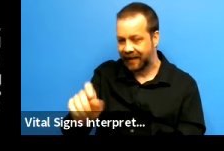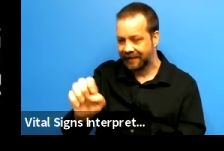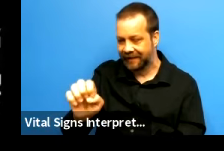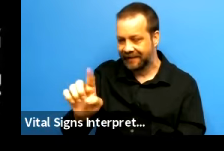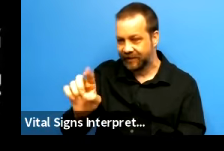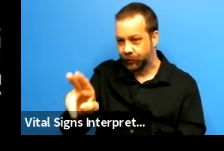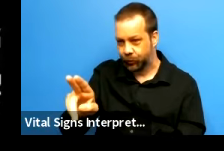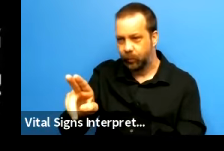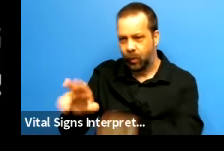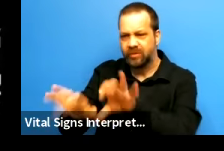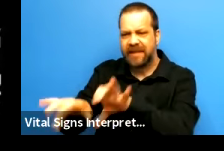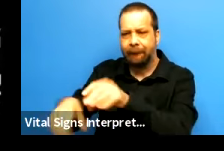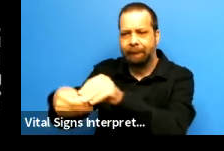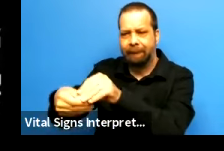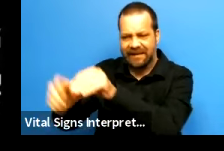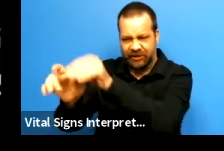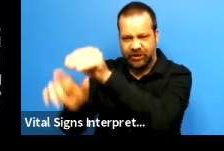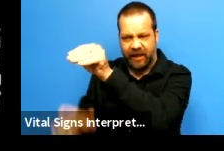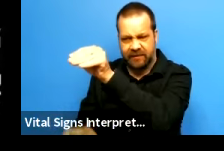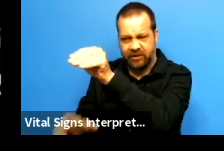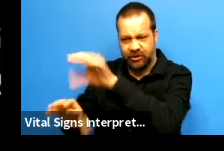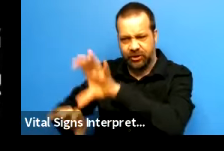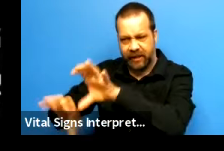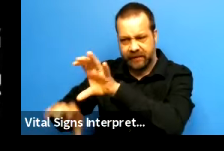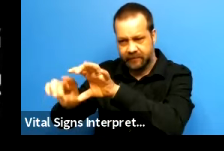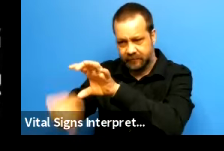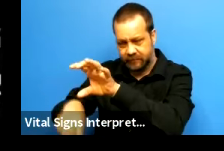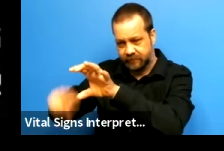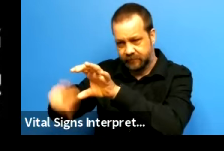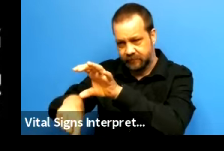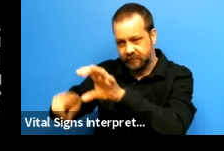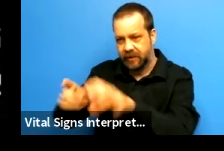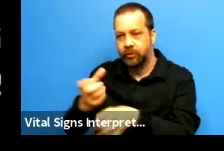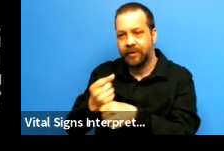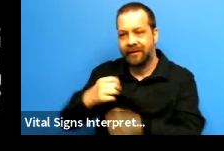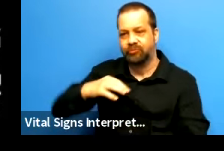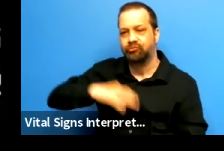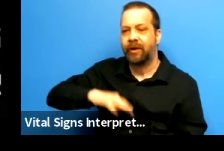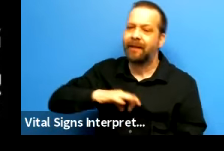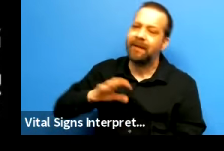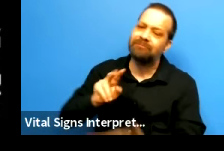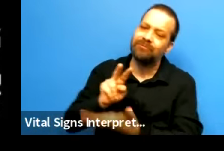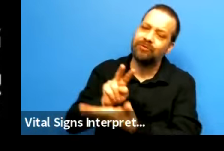Know that eligible participants typically receive their credits within 2-6 weeks after the webinar.